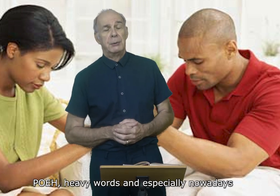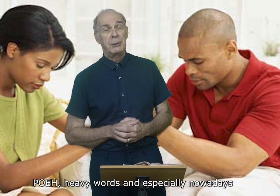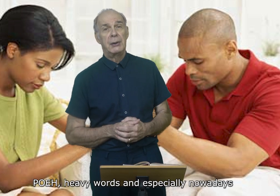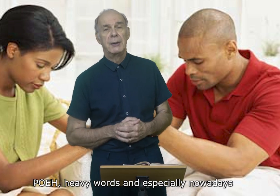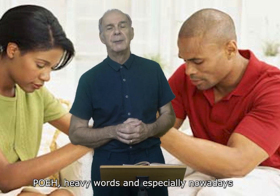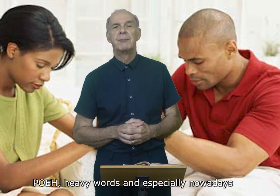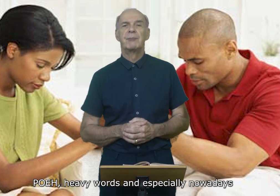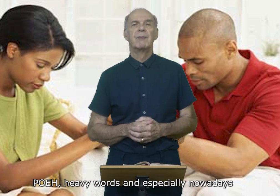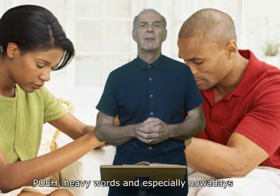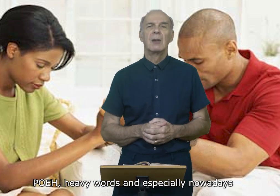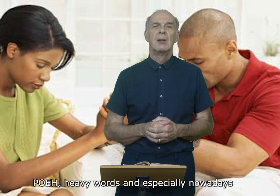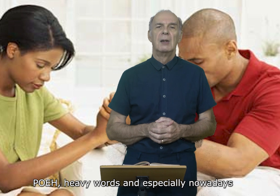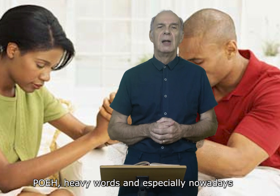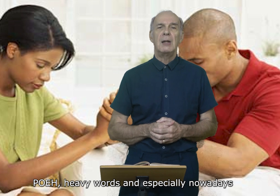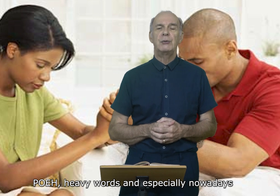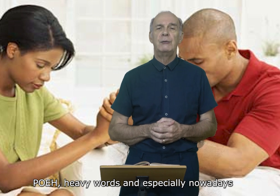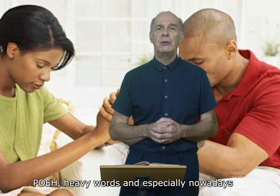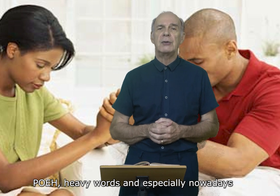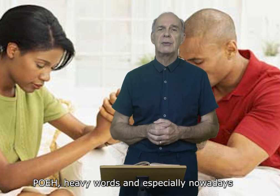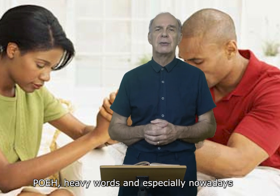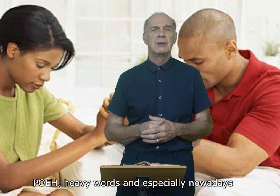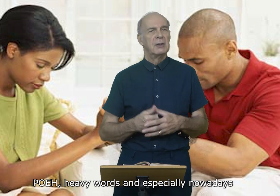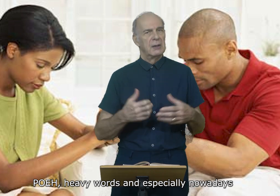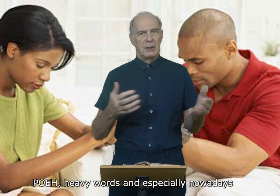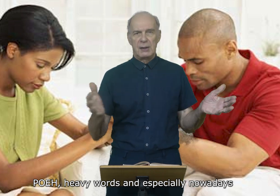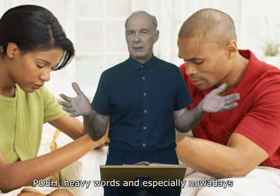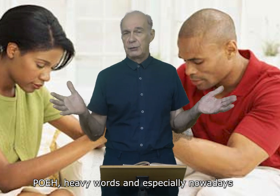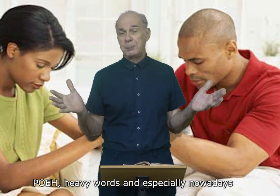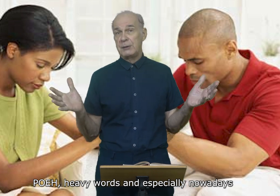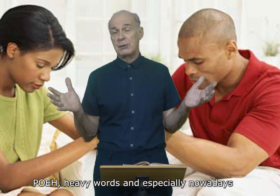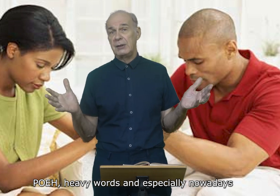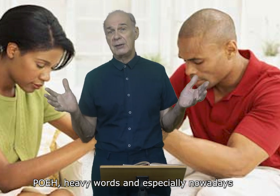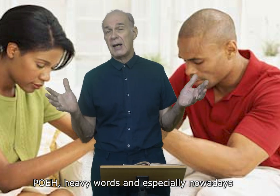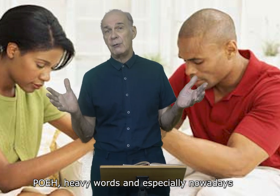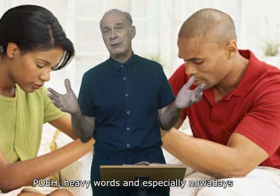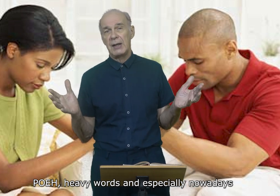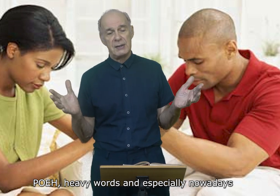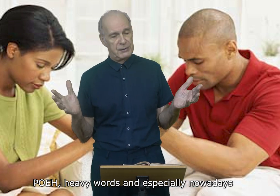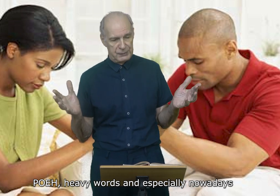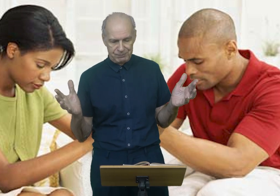POEH, heavy words and especially nowadays